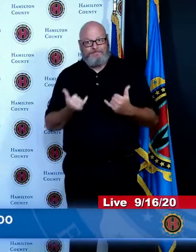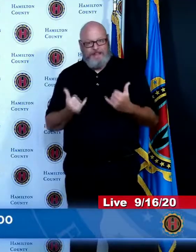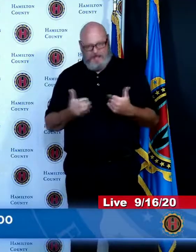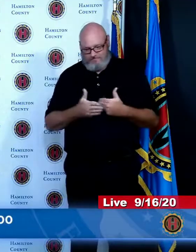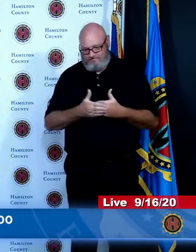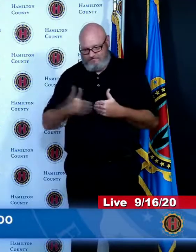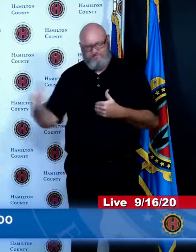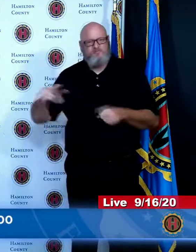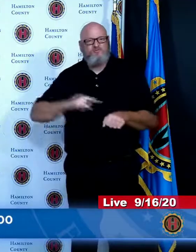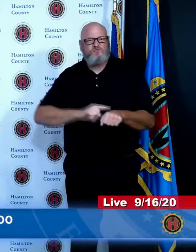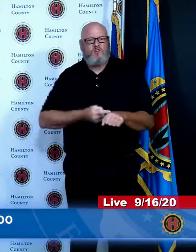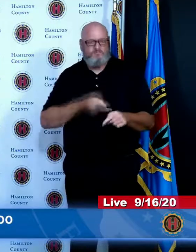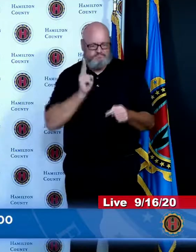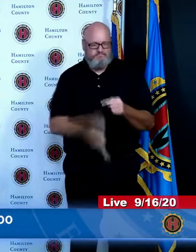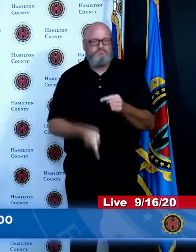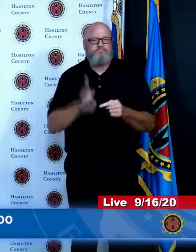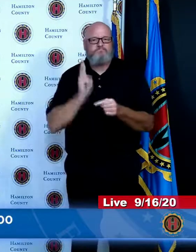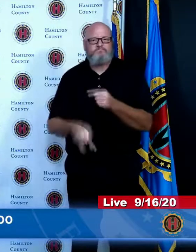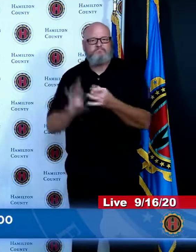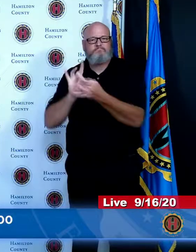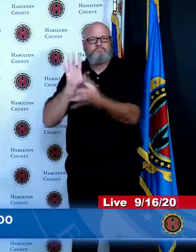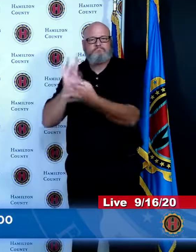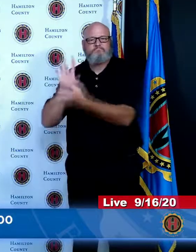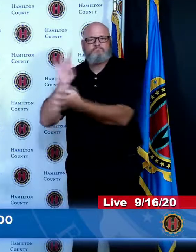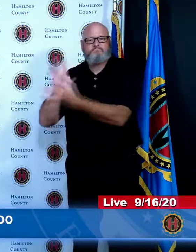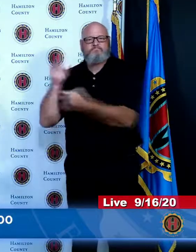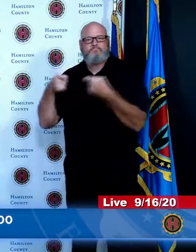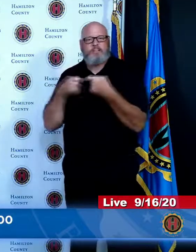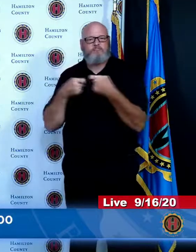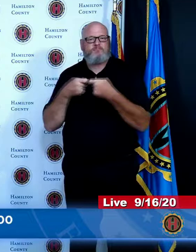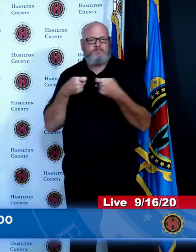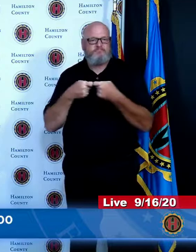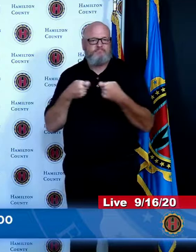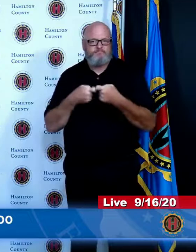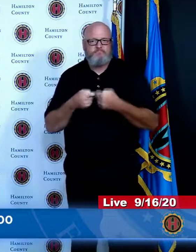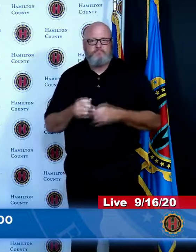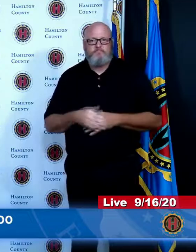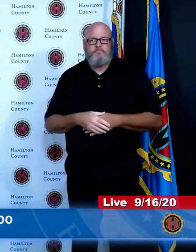available in the future so please call Duke Energy at